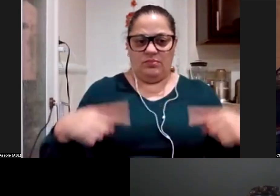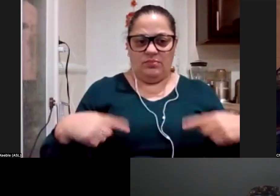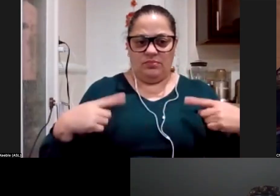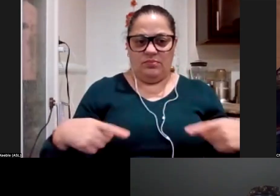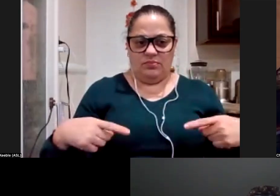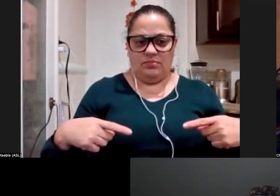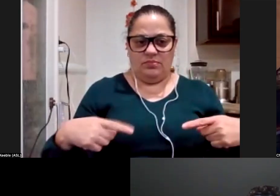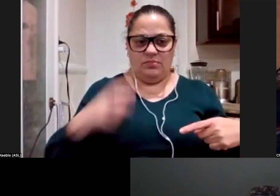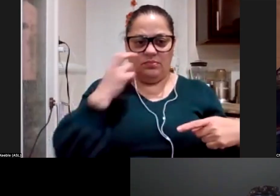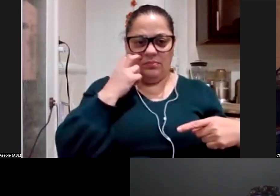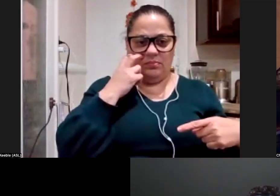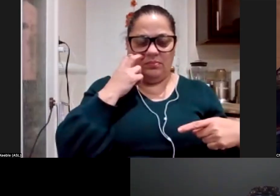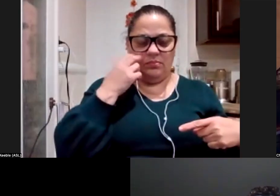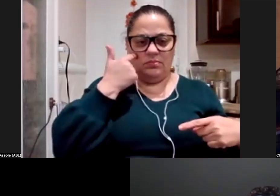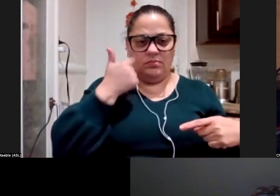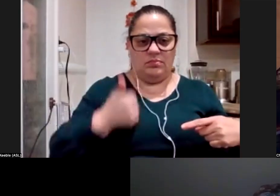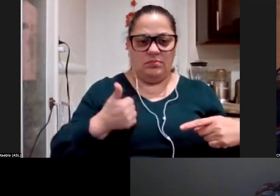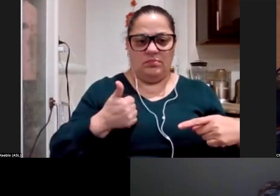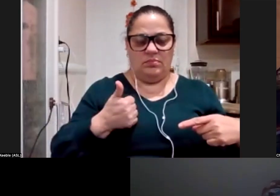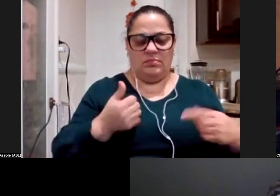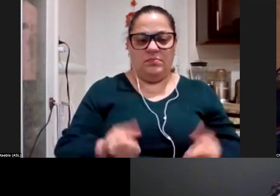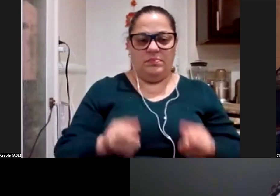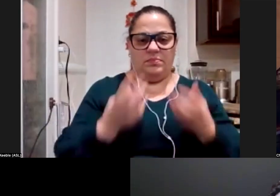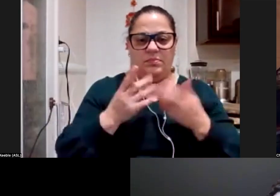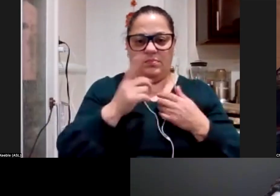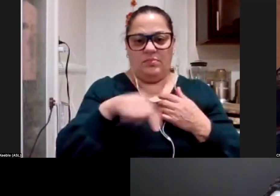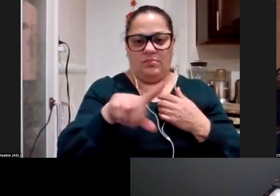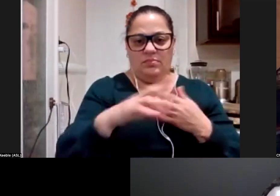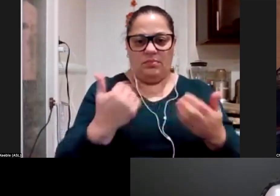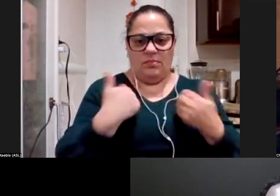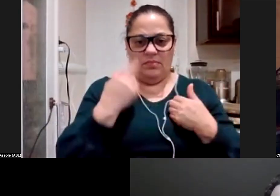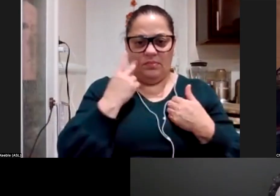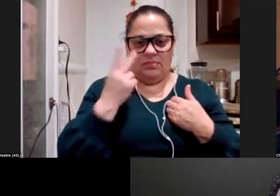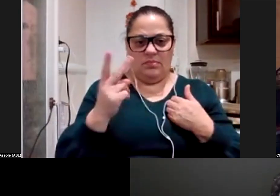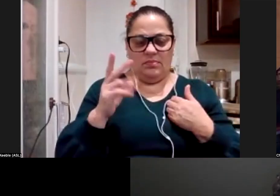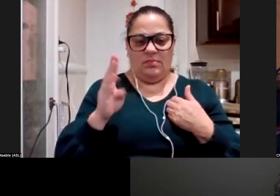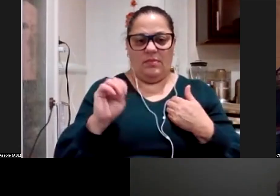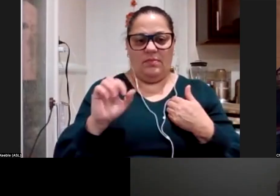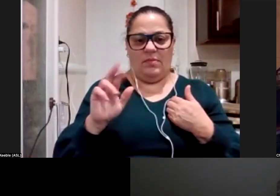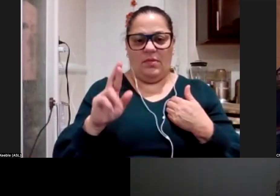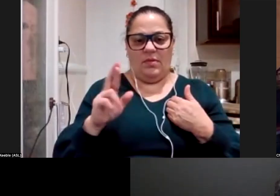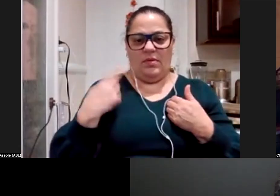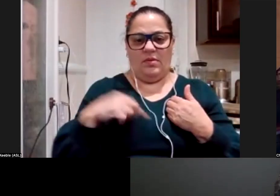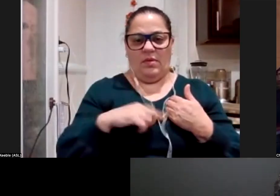blind and low vision users. Many of you, I'm sure, have seen that Barbie just announced that they're